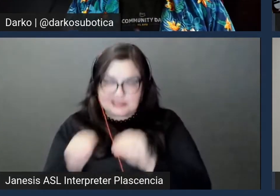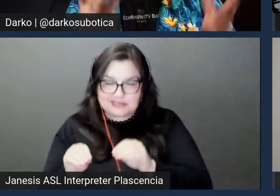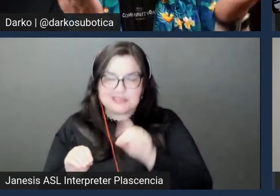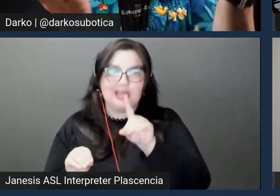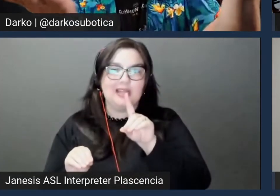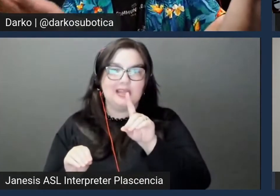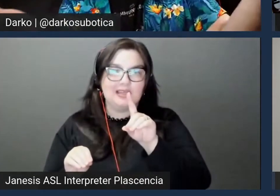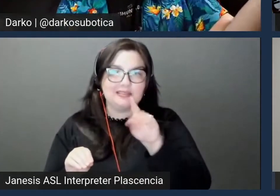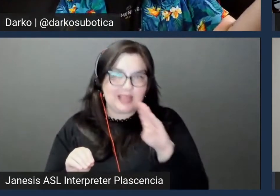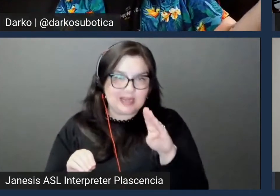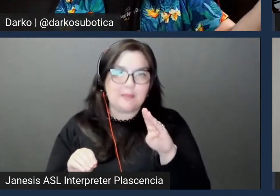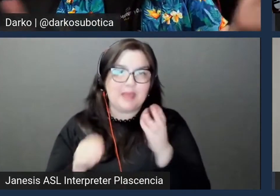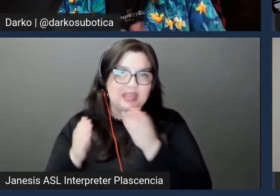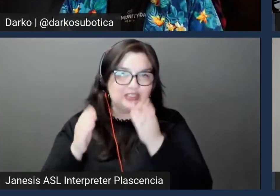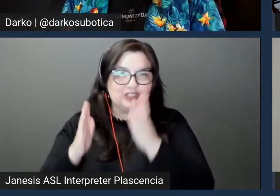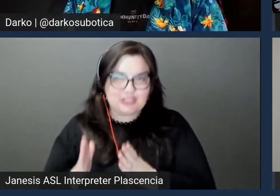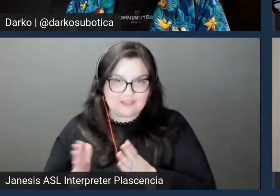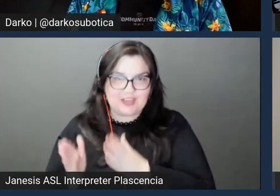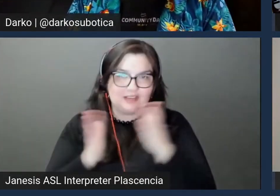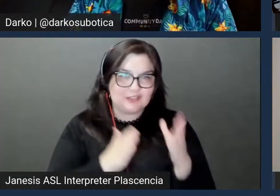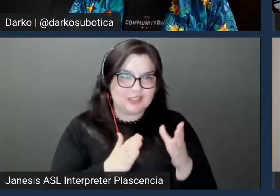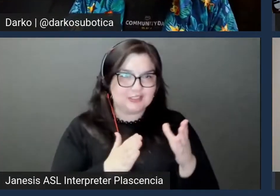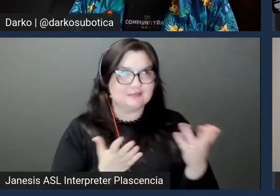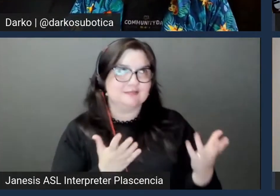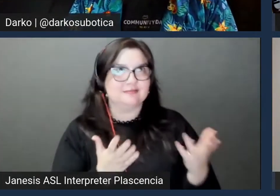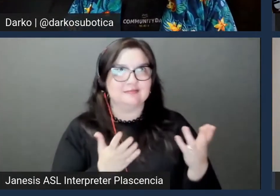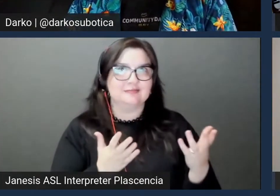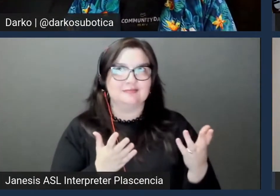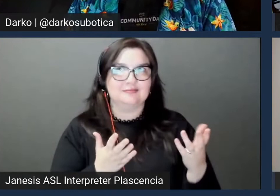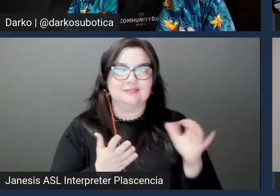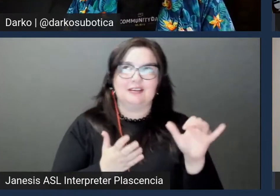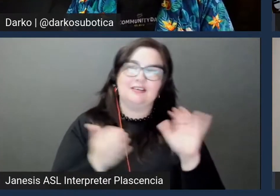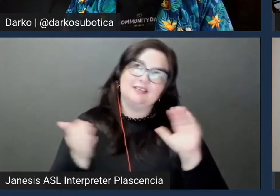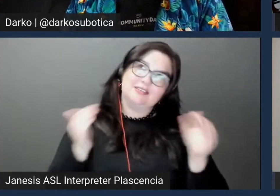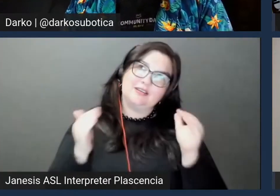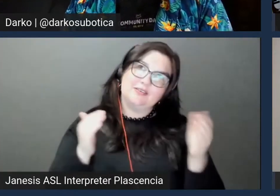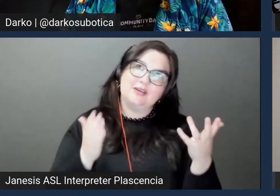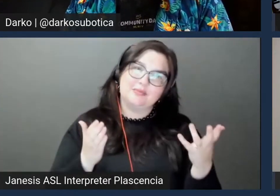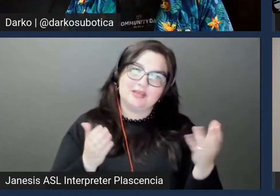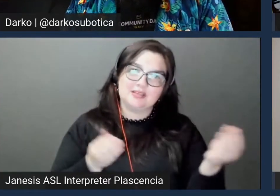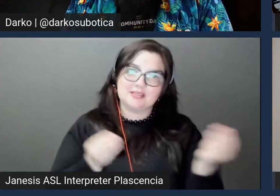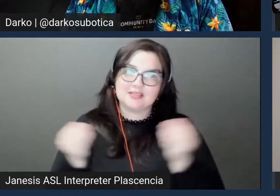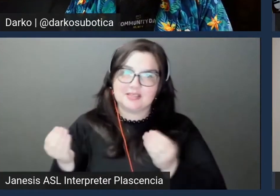and running it versus using a normal DB, right? Yeah, yeah-- You're trading off a moment of like flexibility